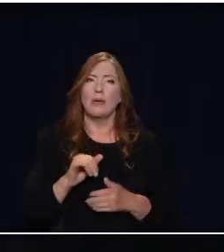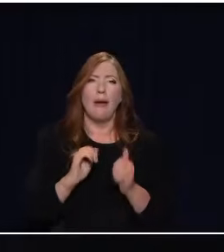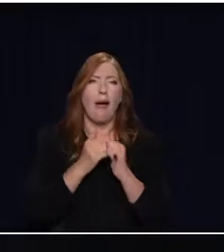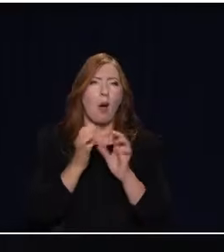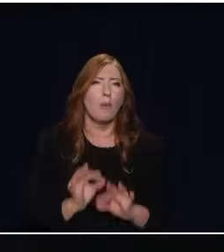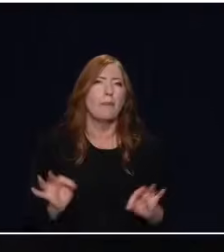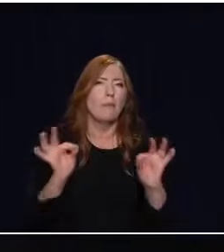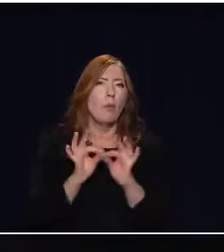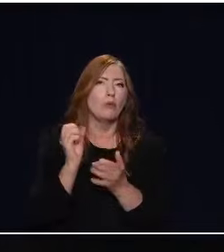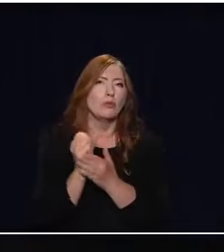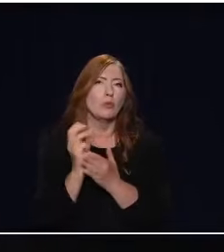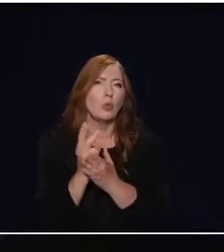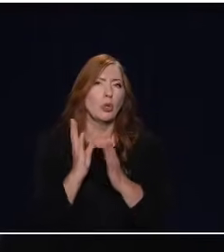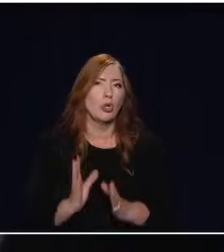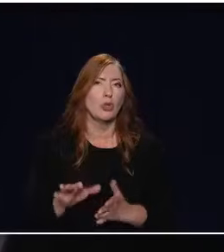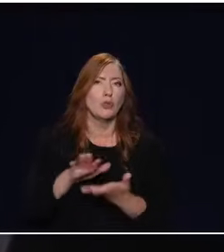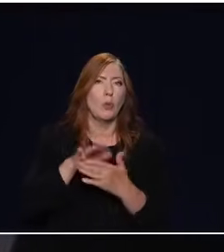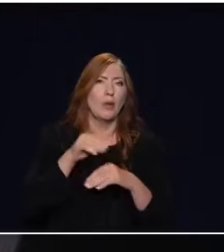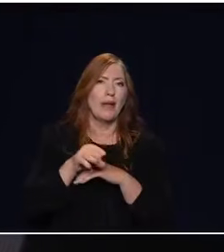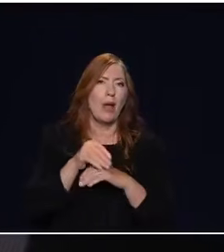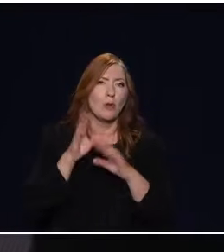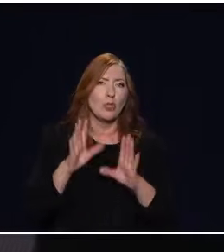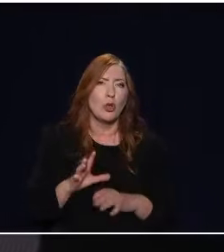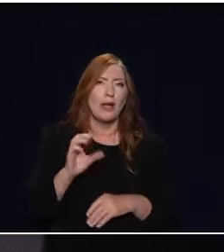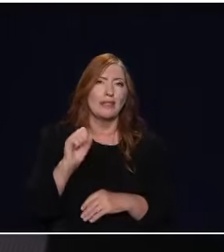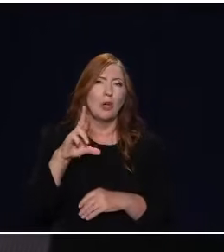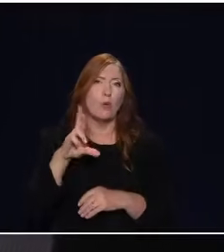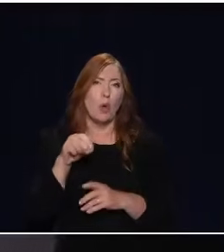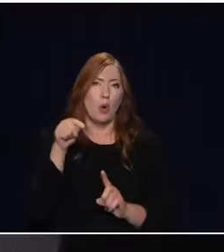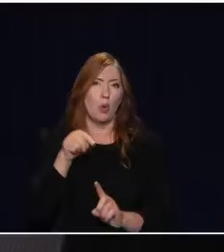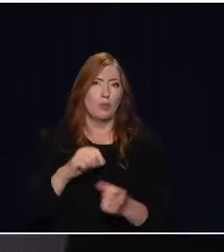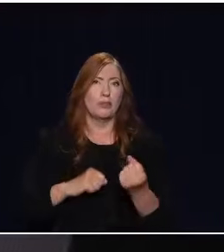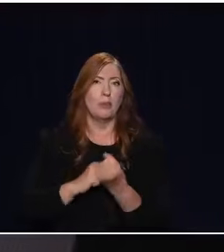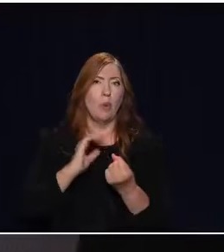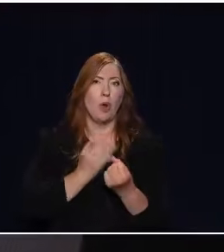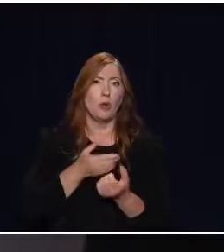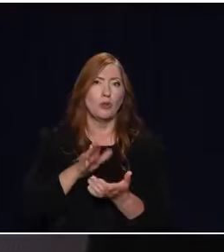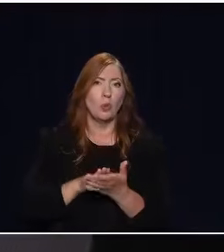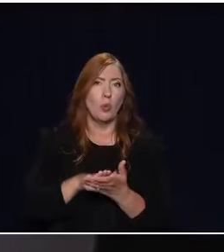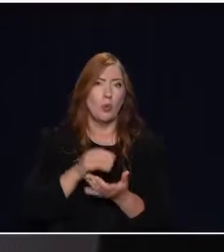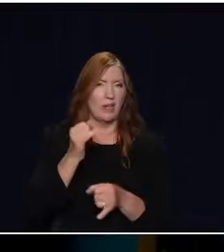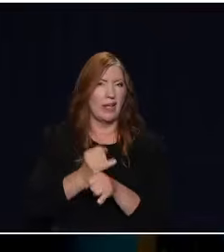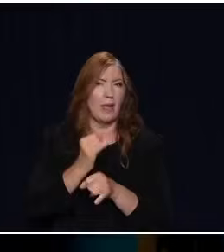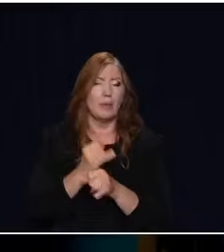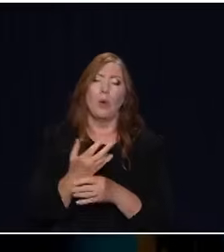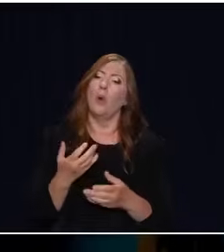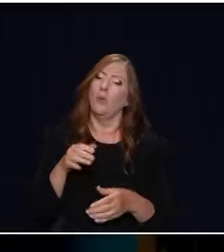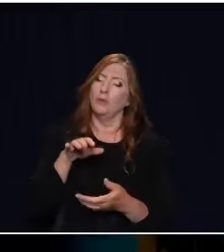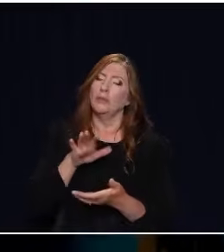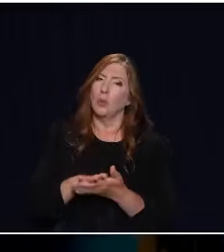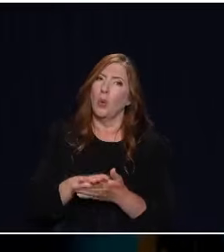THE RESOURCES THEY NEED. MR. NEWBY, HOW CRUCIAL ARE